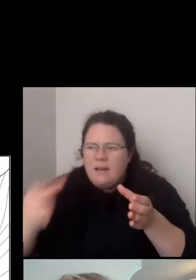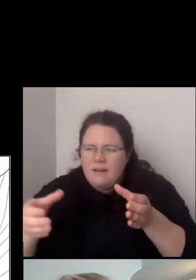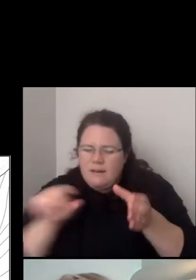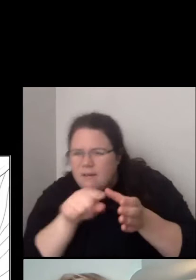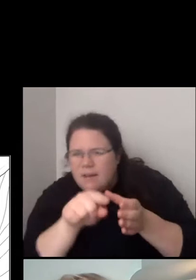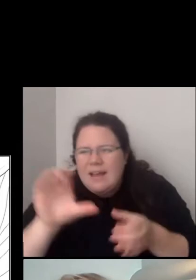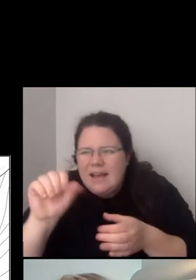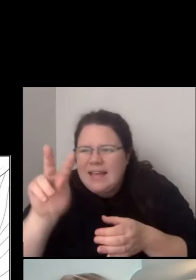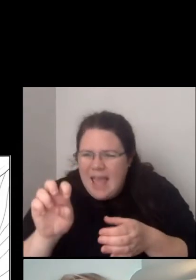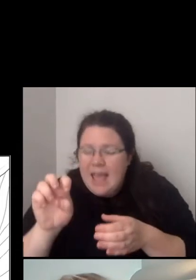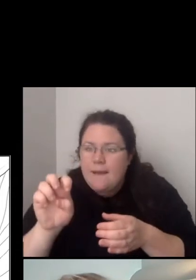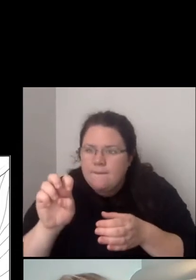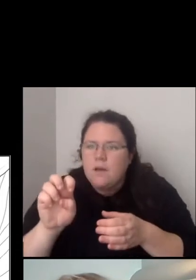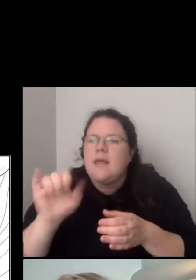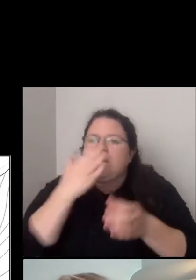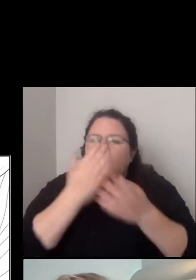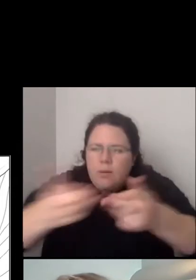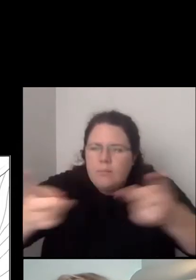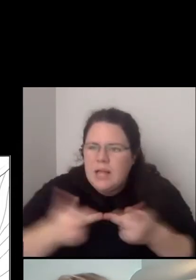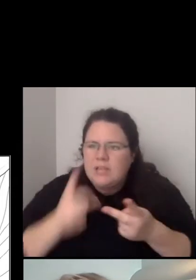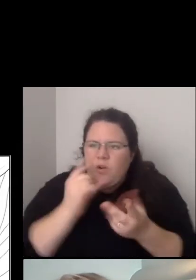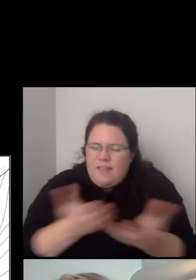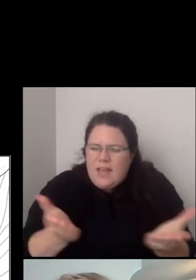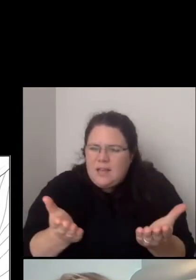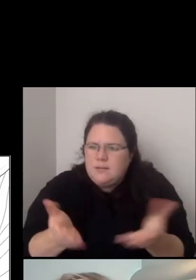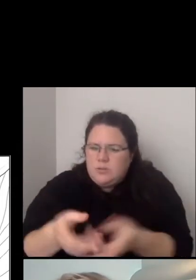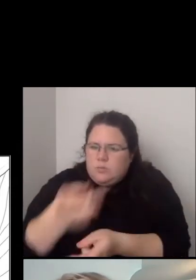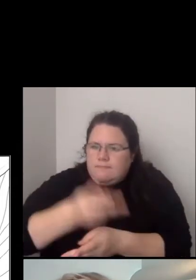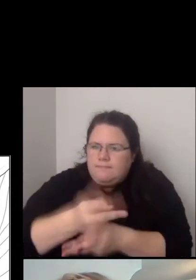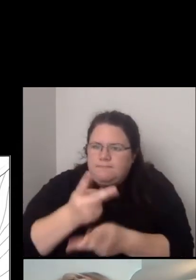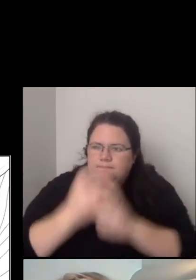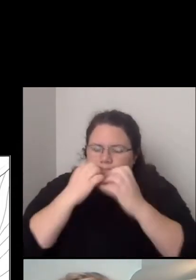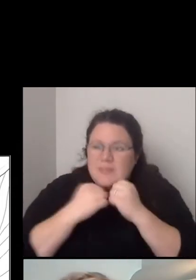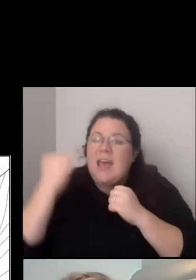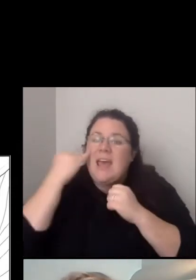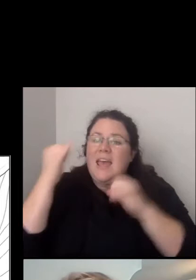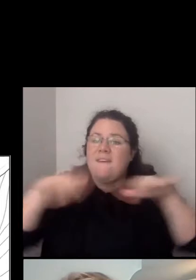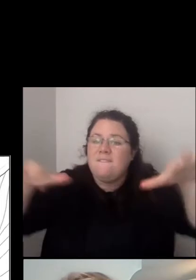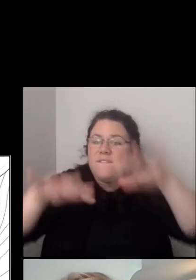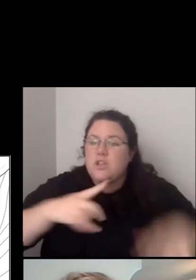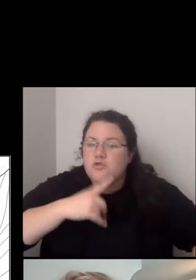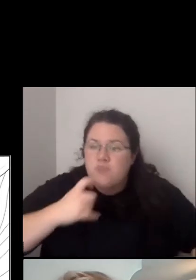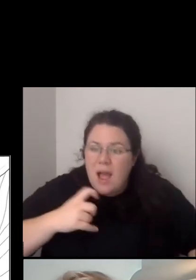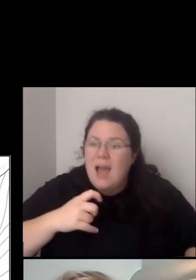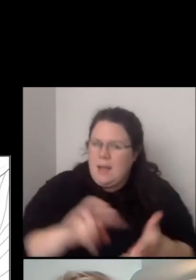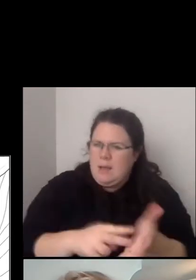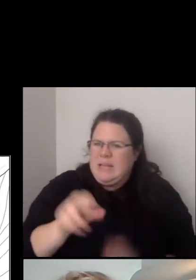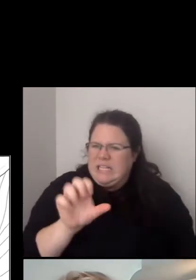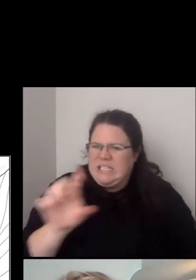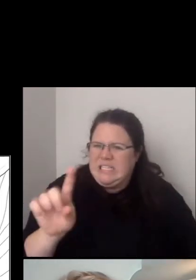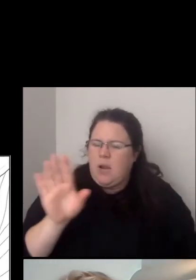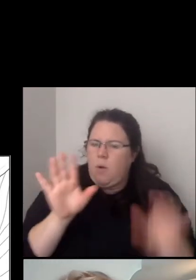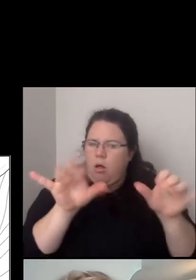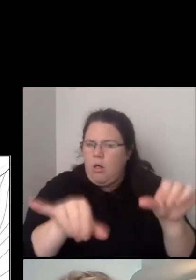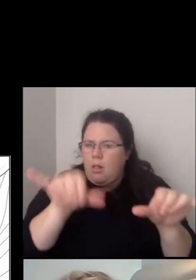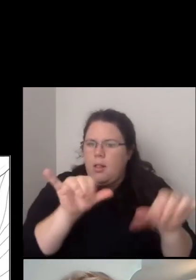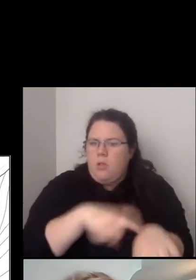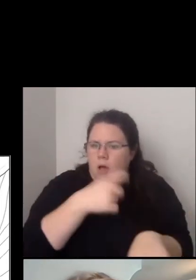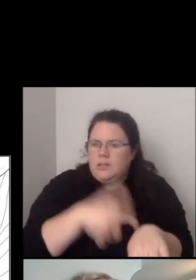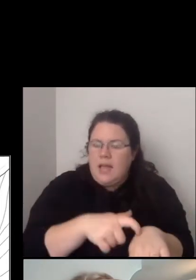Seeds will (if the cave is dry), seeds will preserve a long time. That's why we're getting such old information on this site.